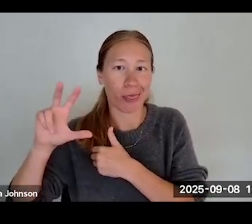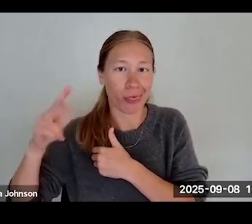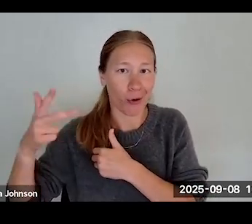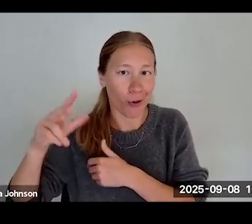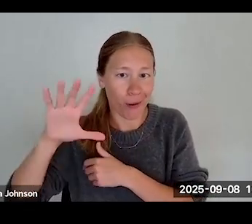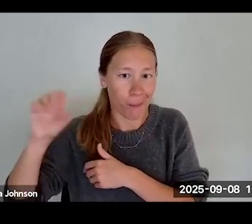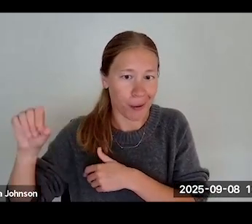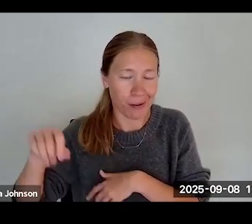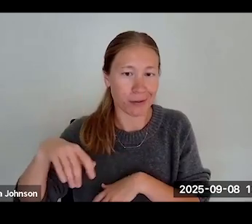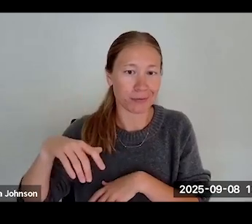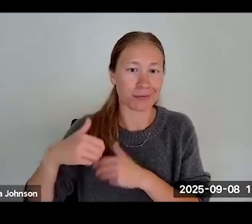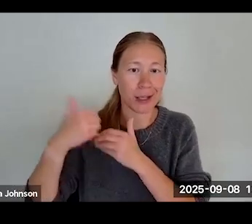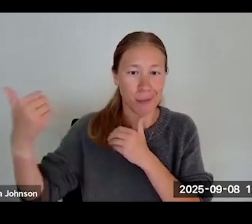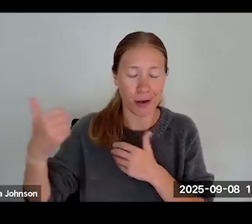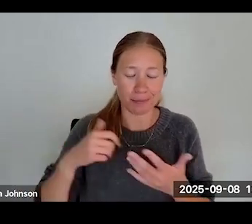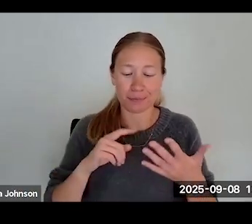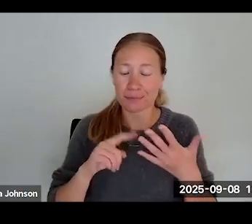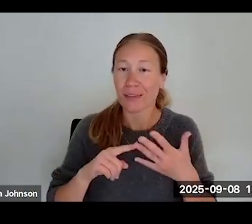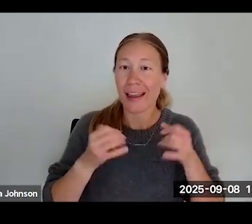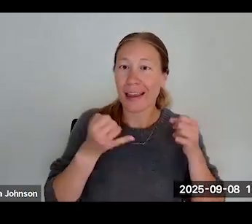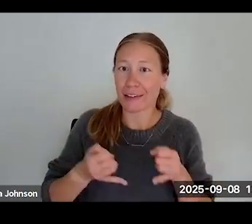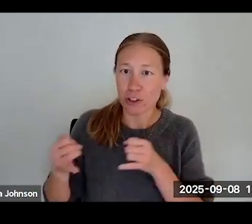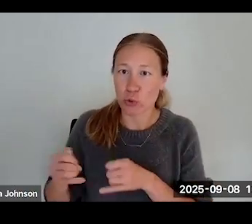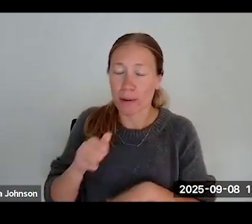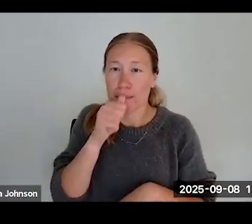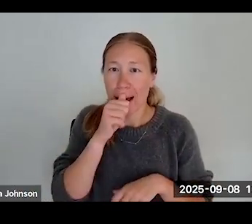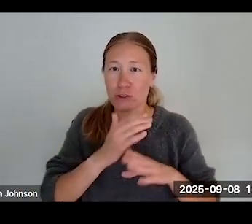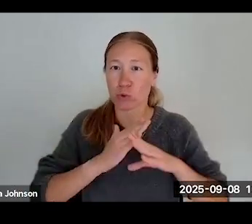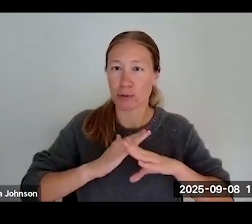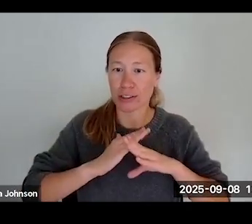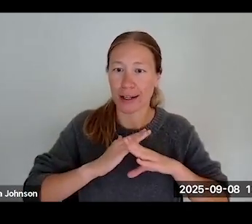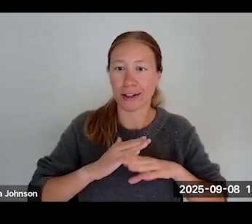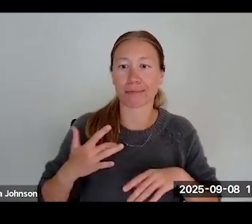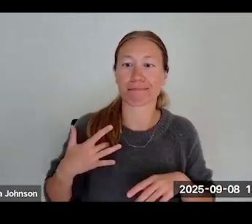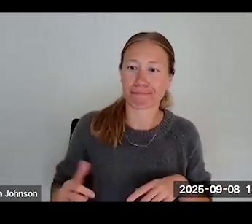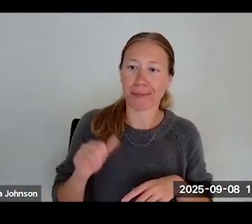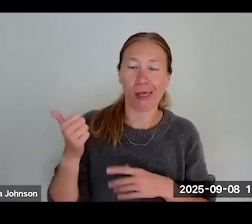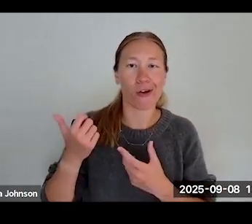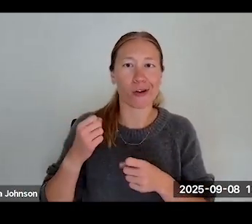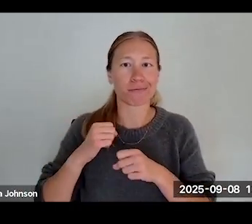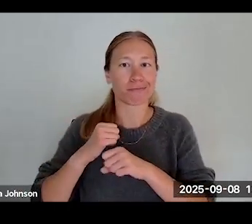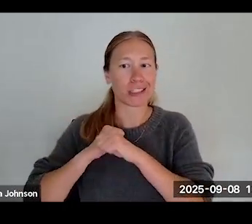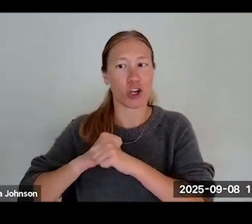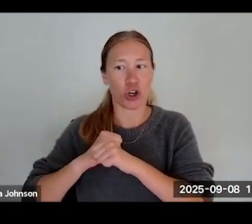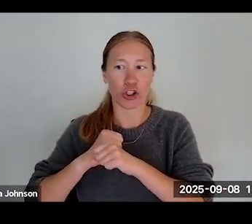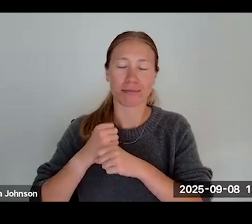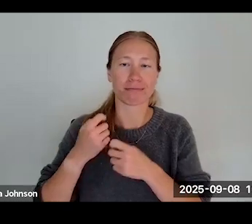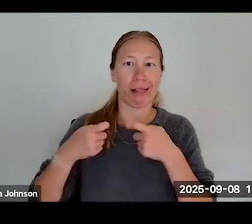is for individualized, password-protected, or otherwise secured conventional electronic documents. And by the way, don't worry,